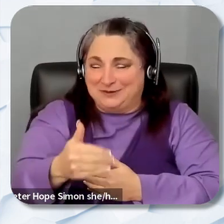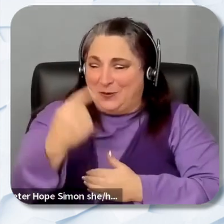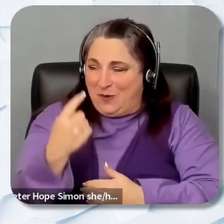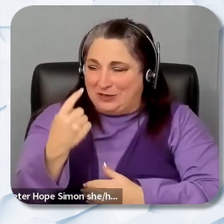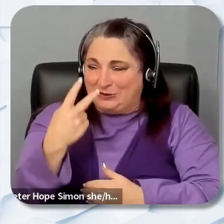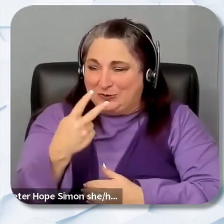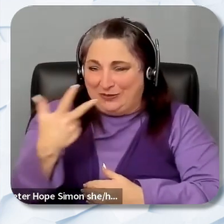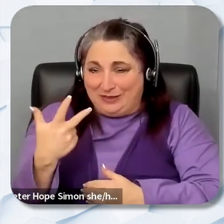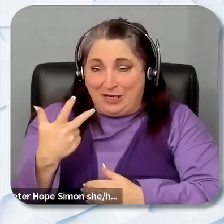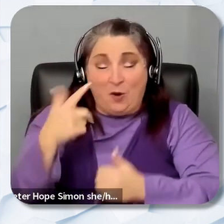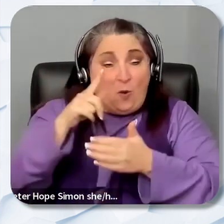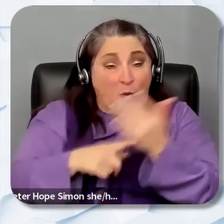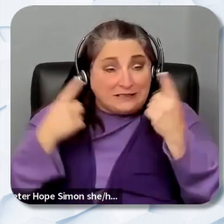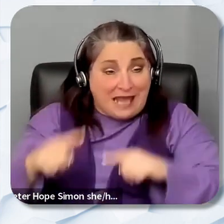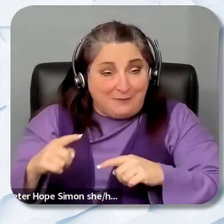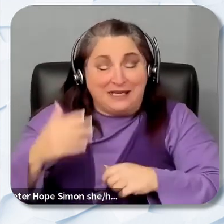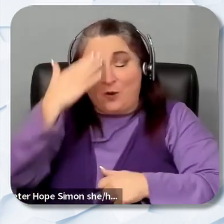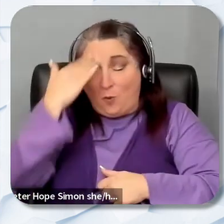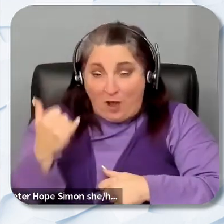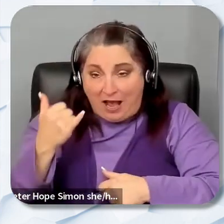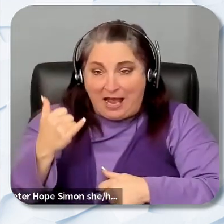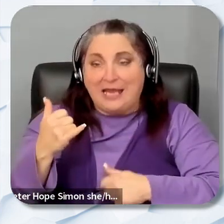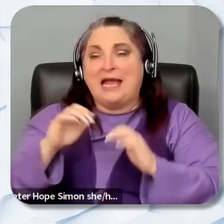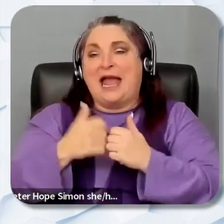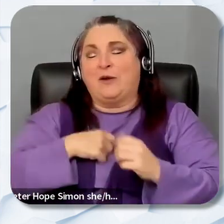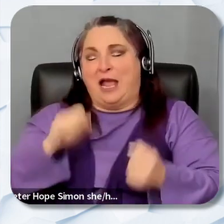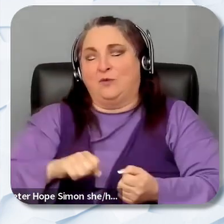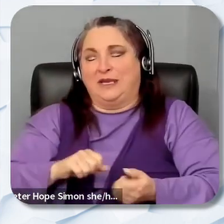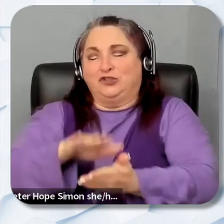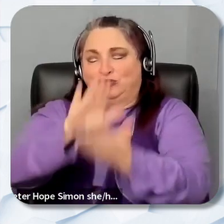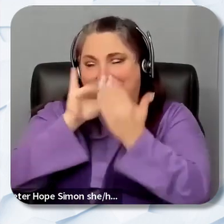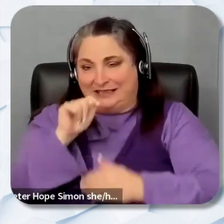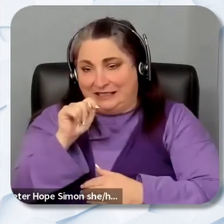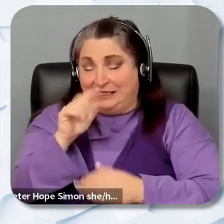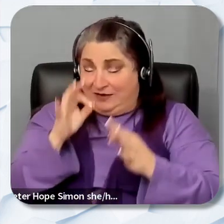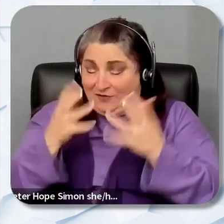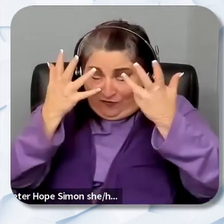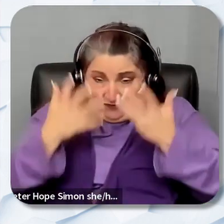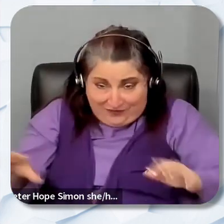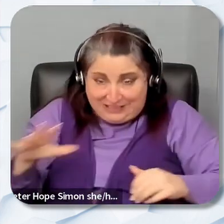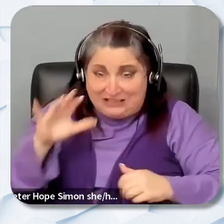is this happening? And how can we address it?" If you completed a CIM last year, you